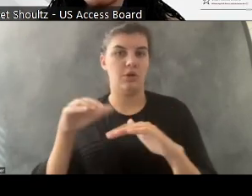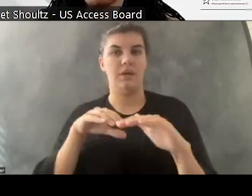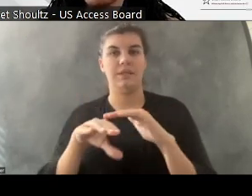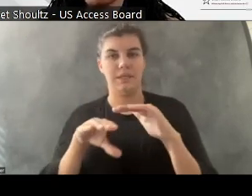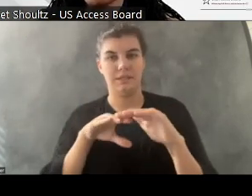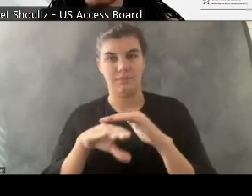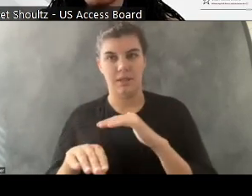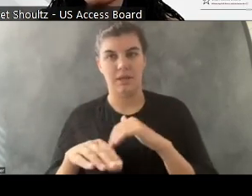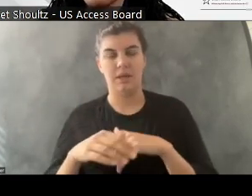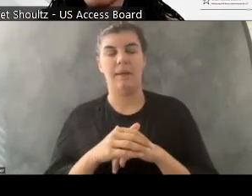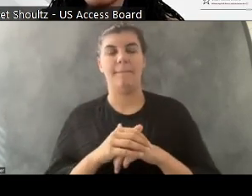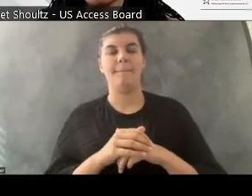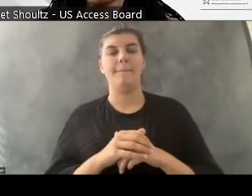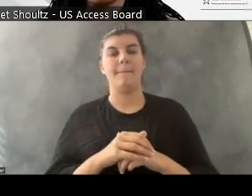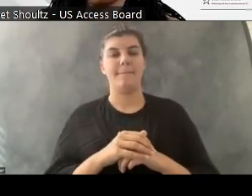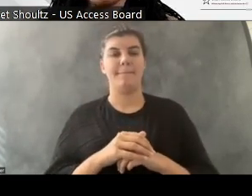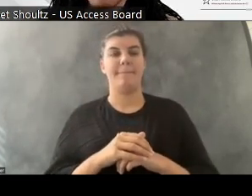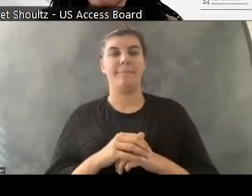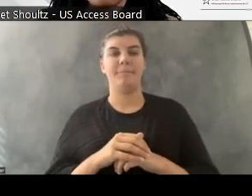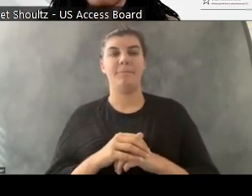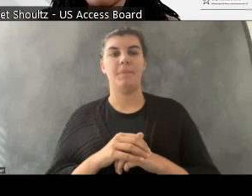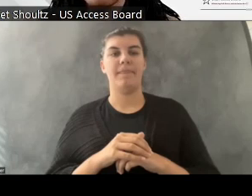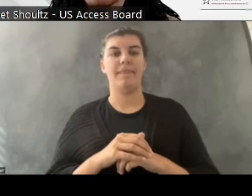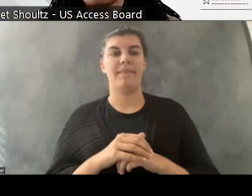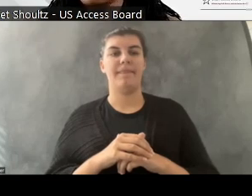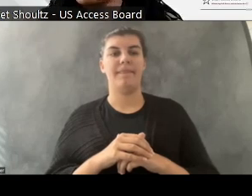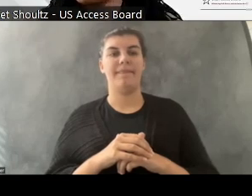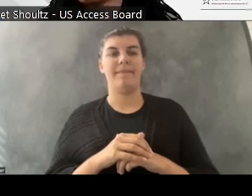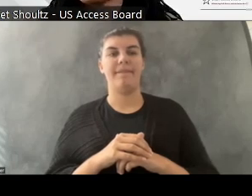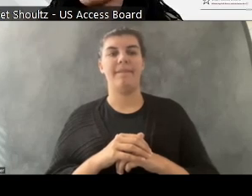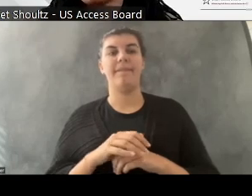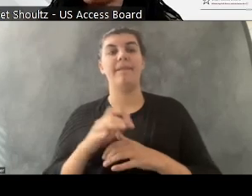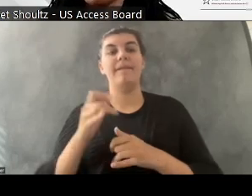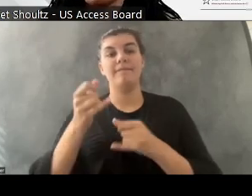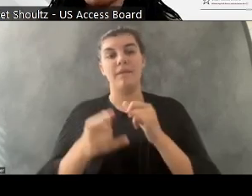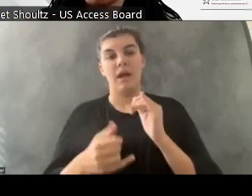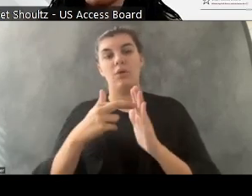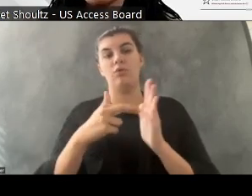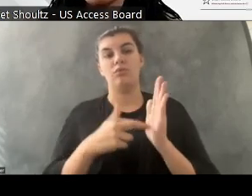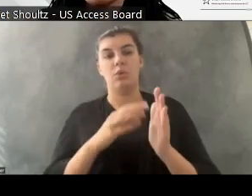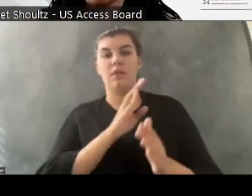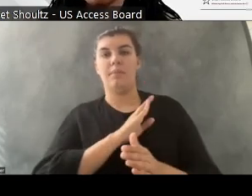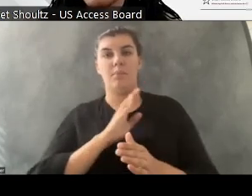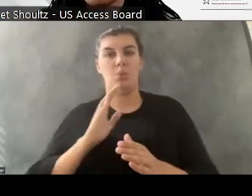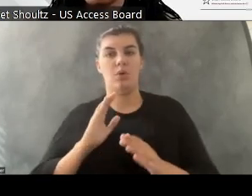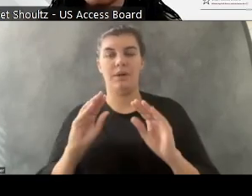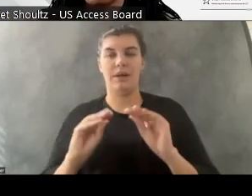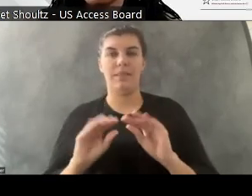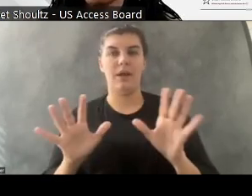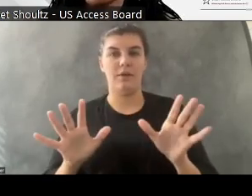than the proposed guidelines are permitted. In the final rule the board clarified that the use